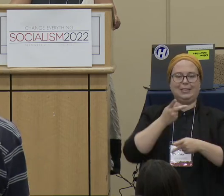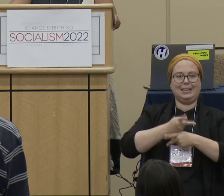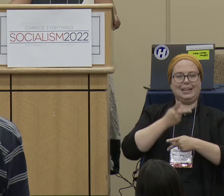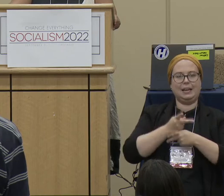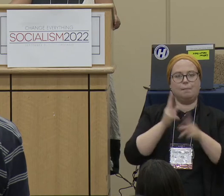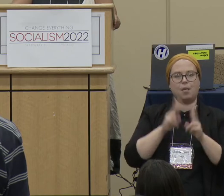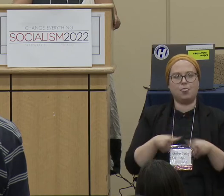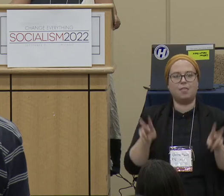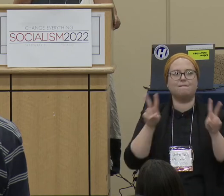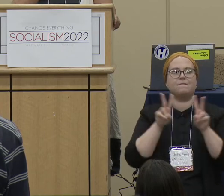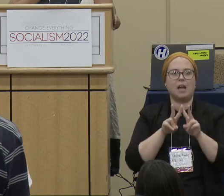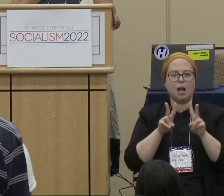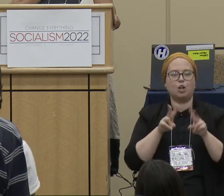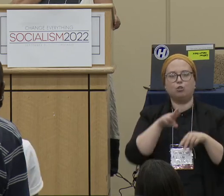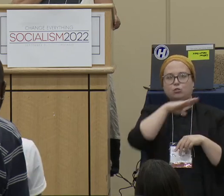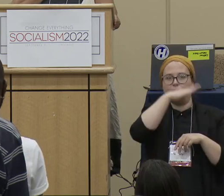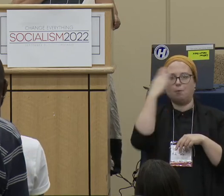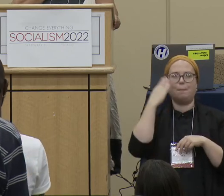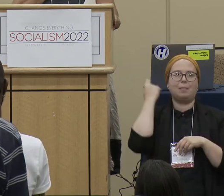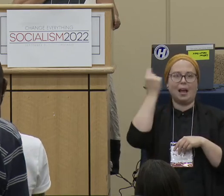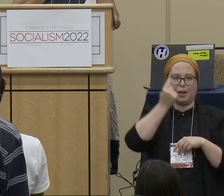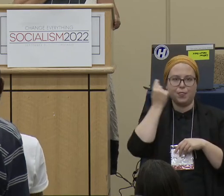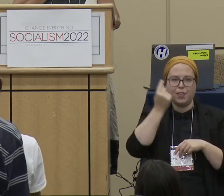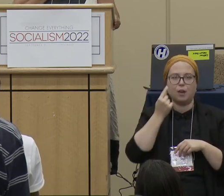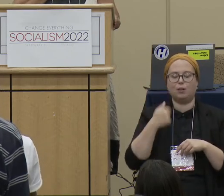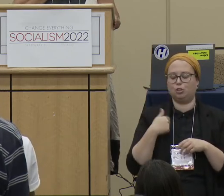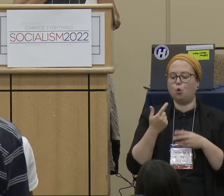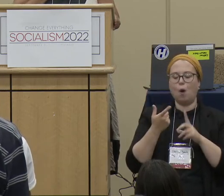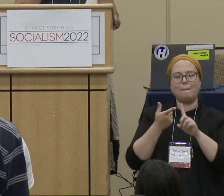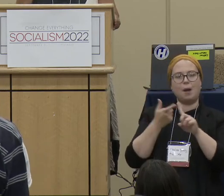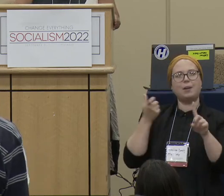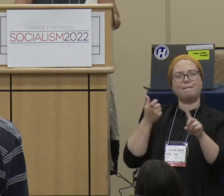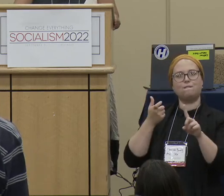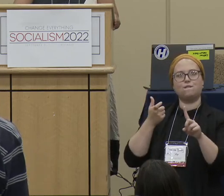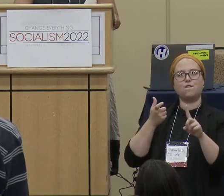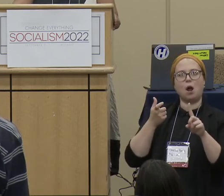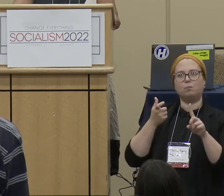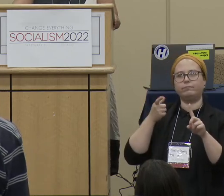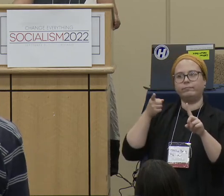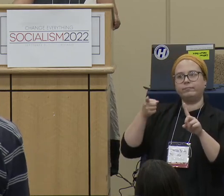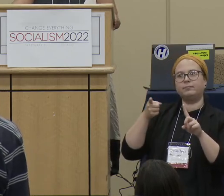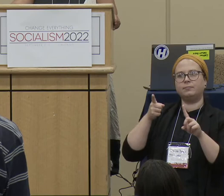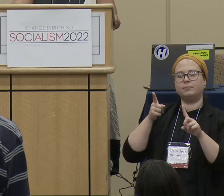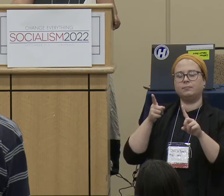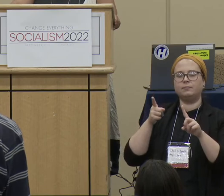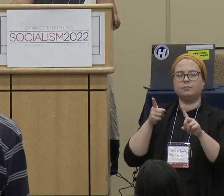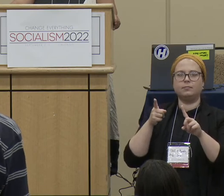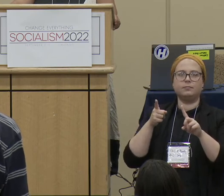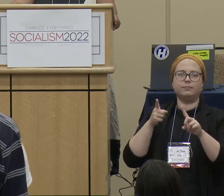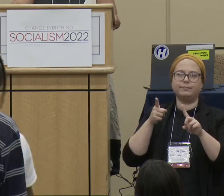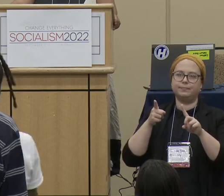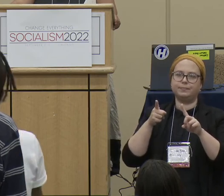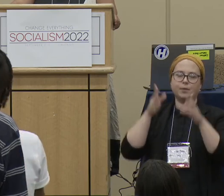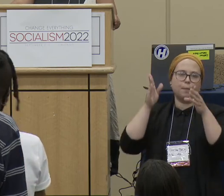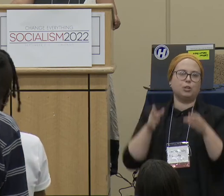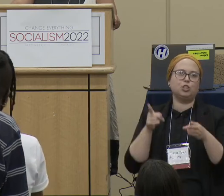feminism and maintain the values .